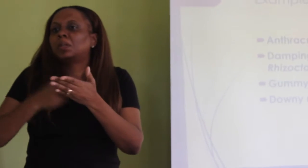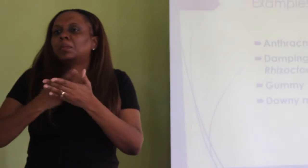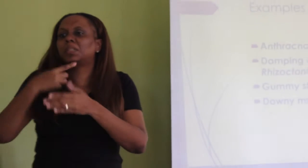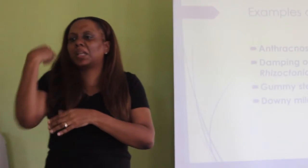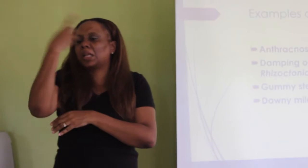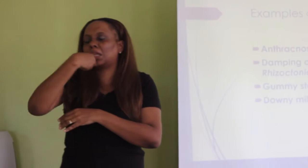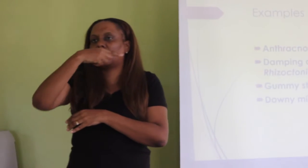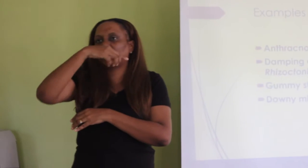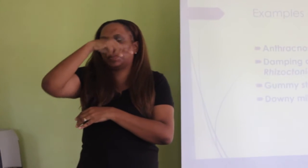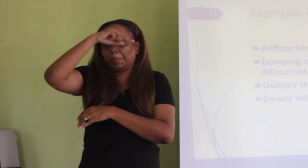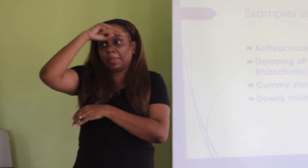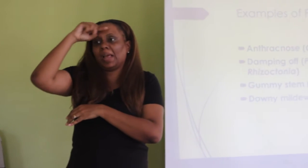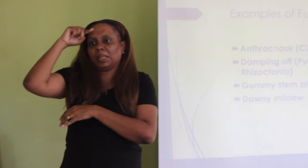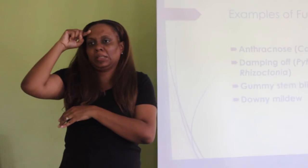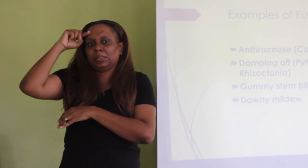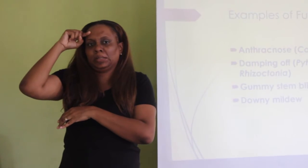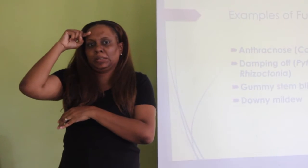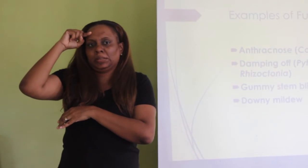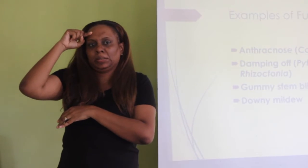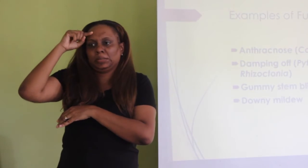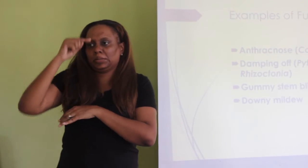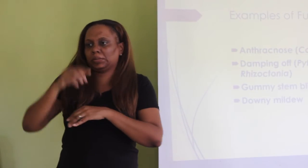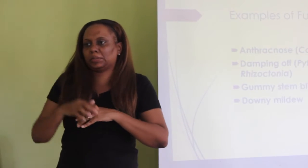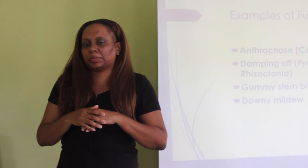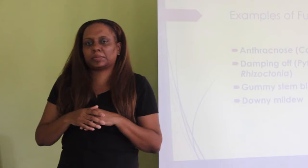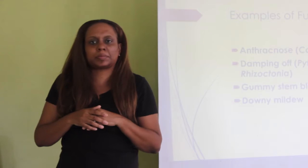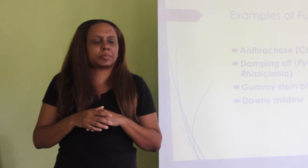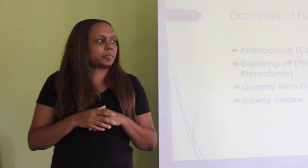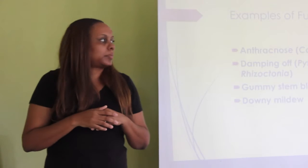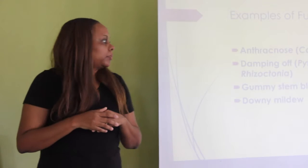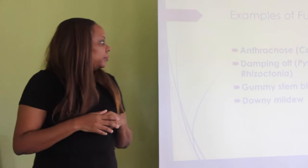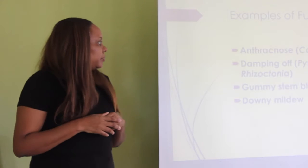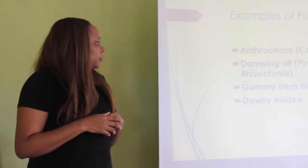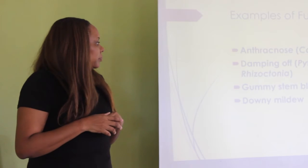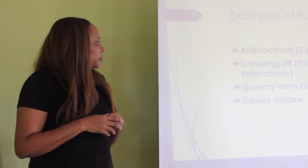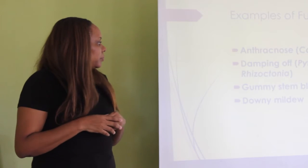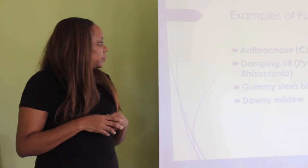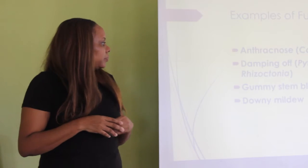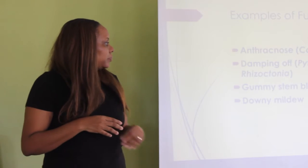the black cats that you may see on the piers gummy stem blight it actually looks like a gum